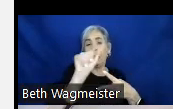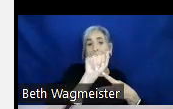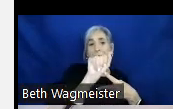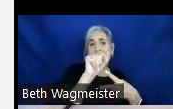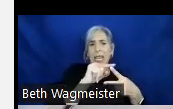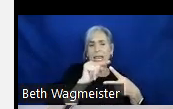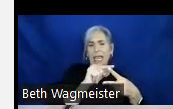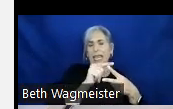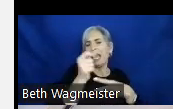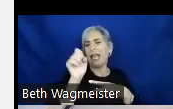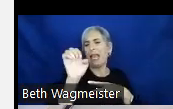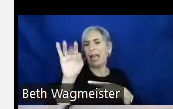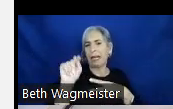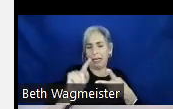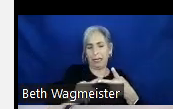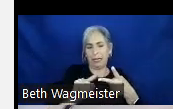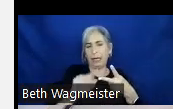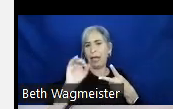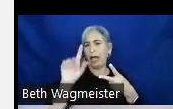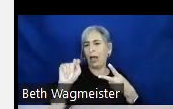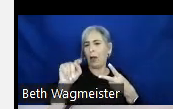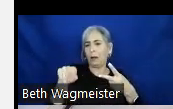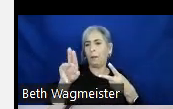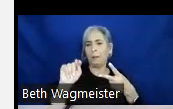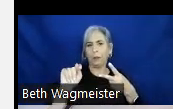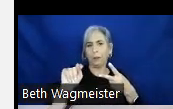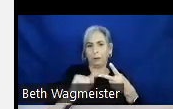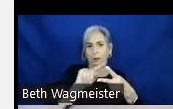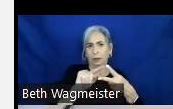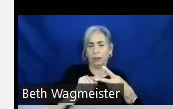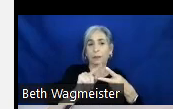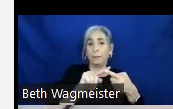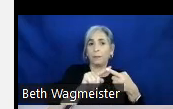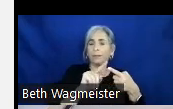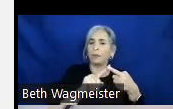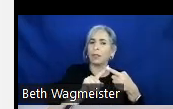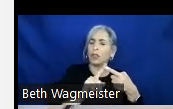another part about the output. So the editing experience is basically where someone goes in to